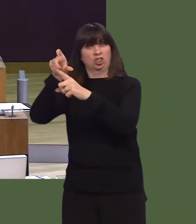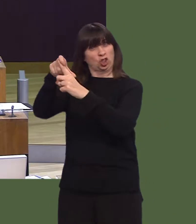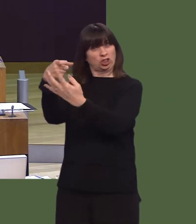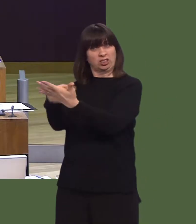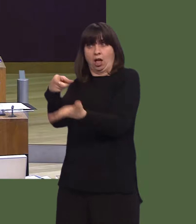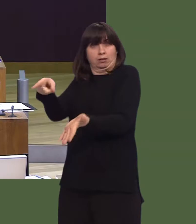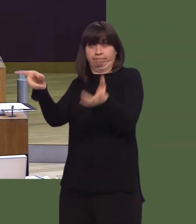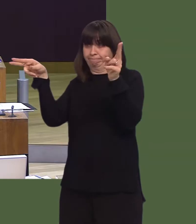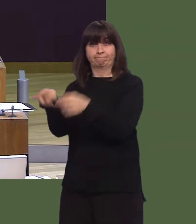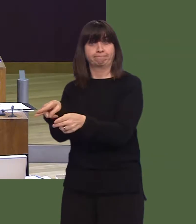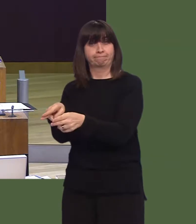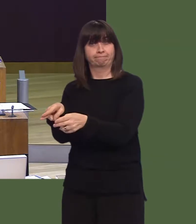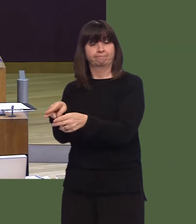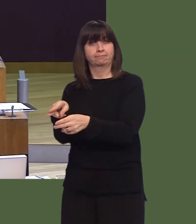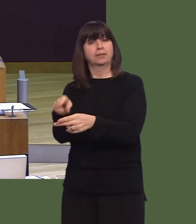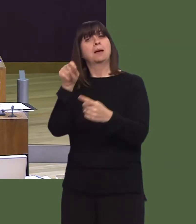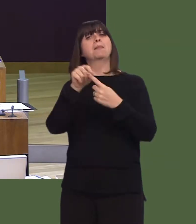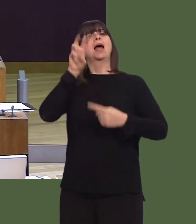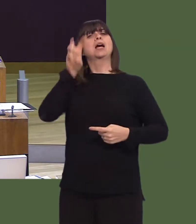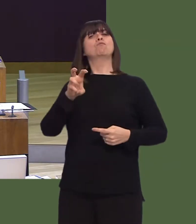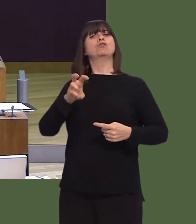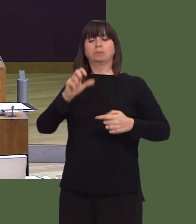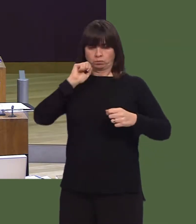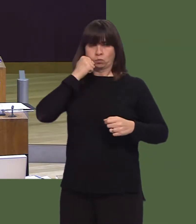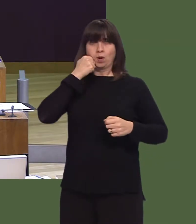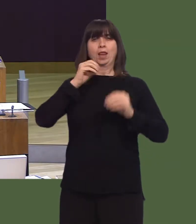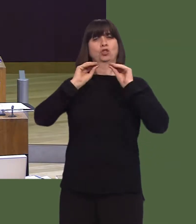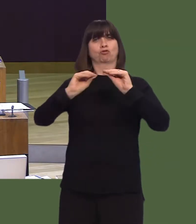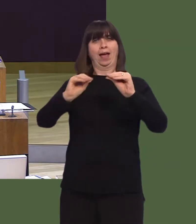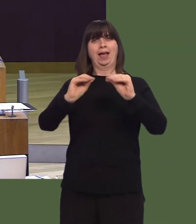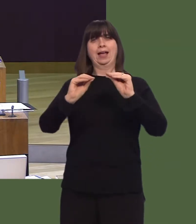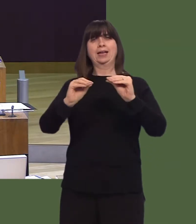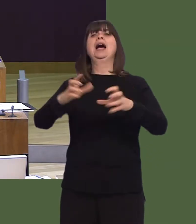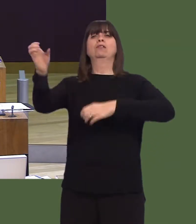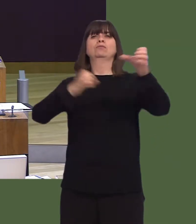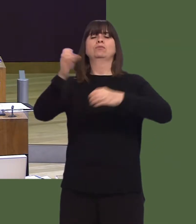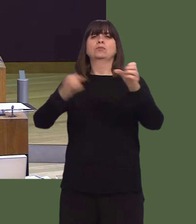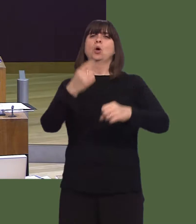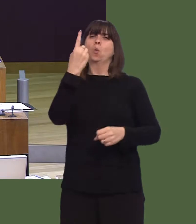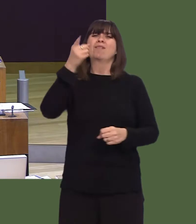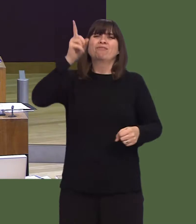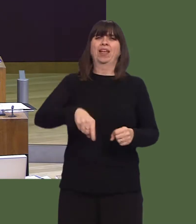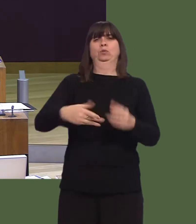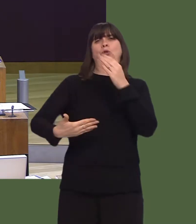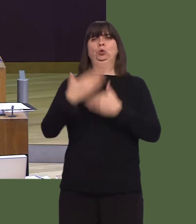Now, Plaid Cymru would commit to training and recruiting 1,000 new doctors for the Welsh